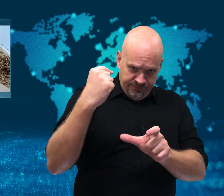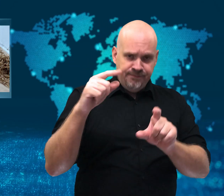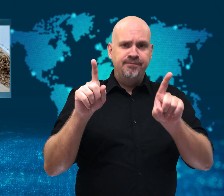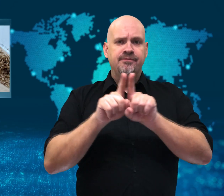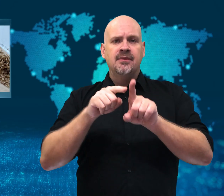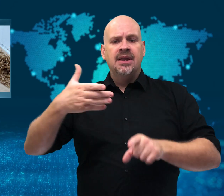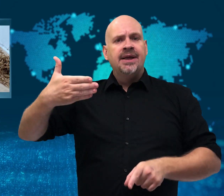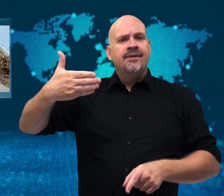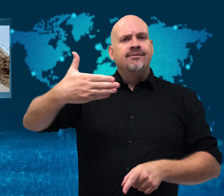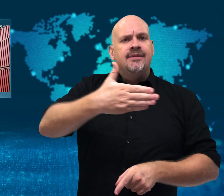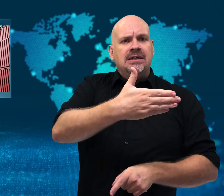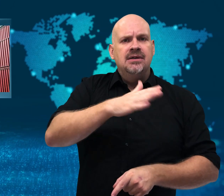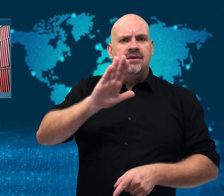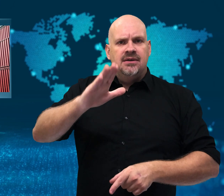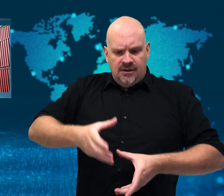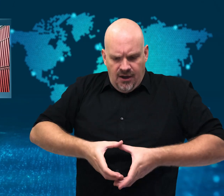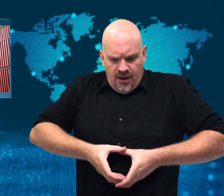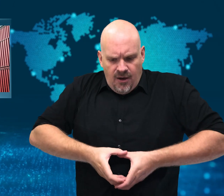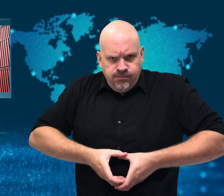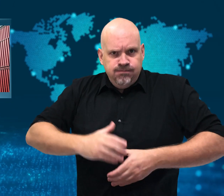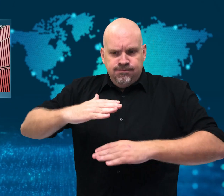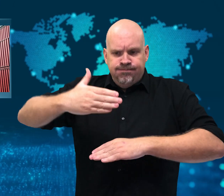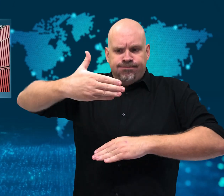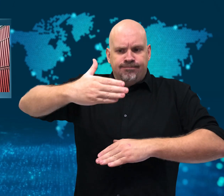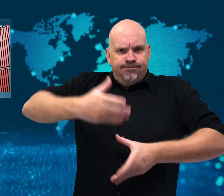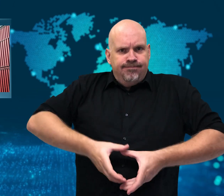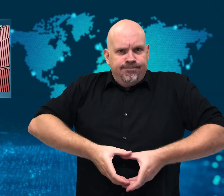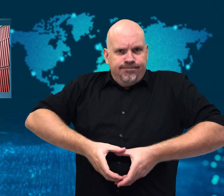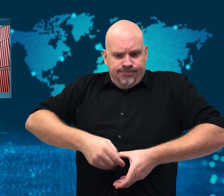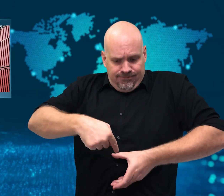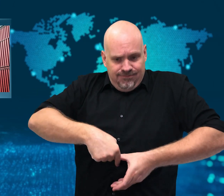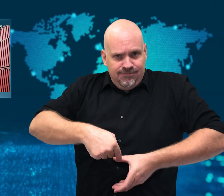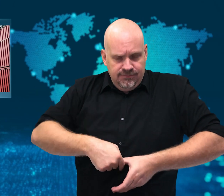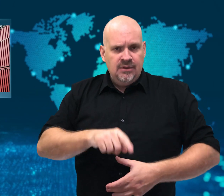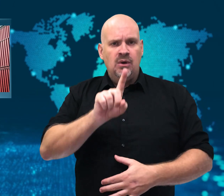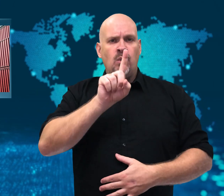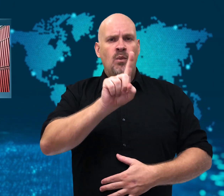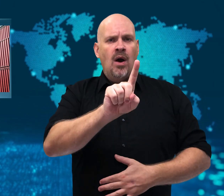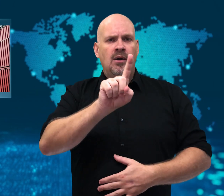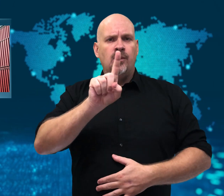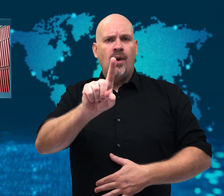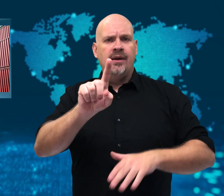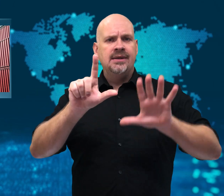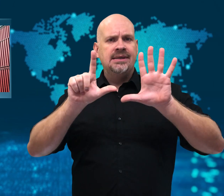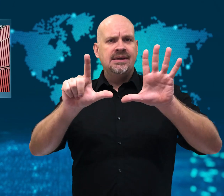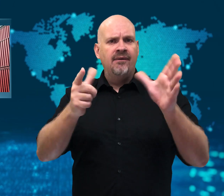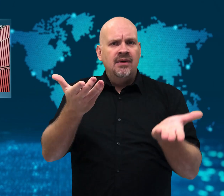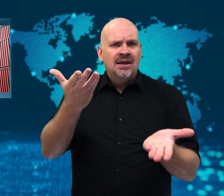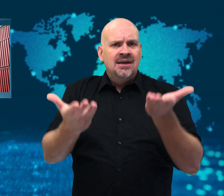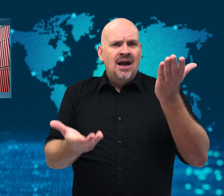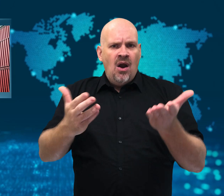The fins and bladders were to be flown to Hong Kong.